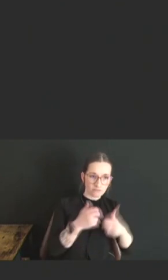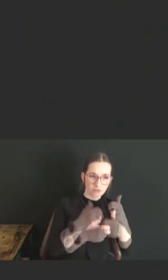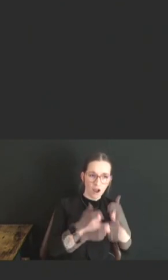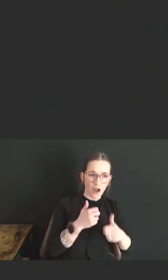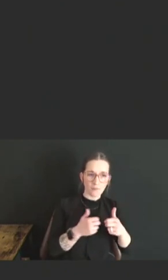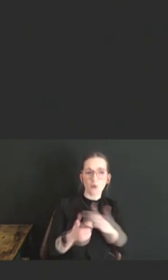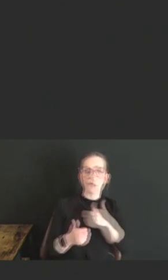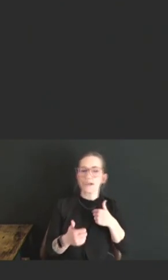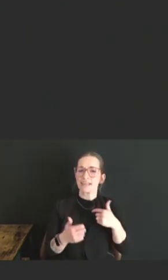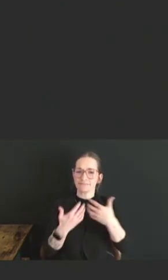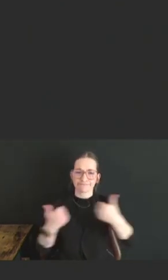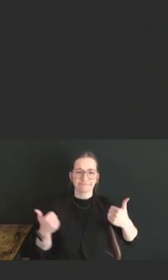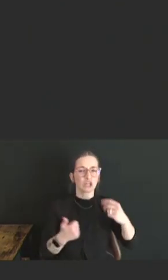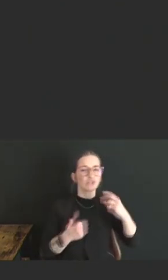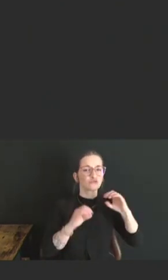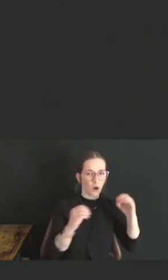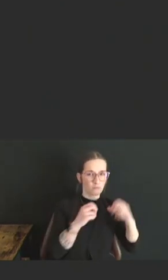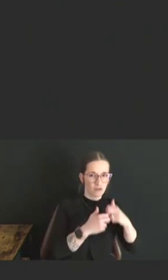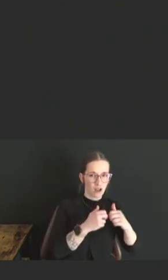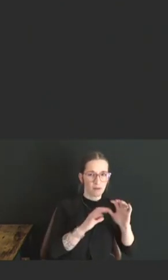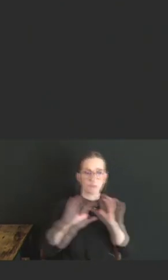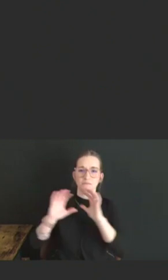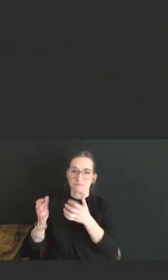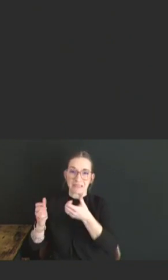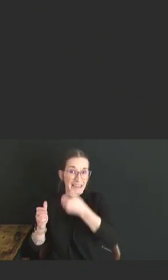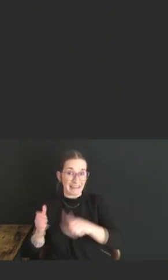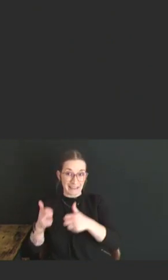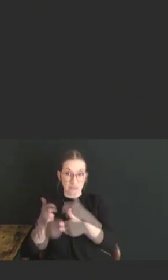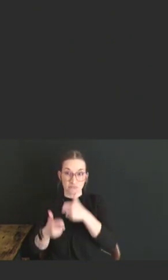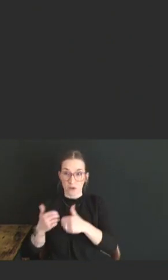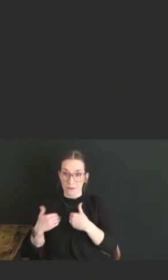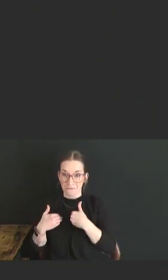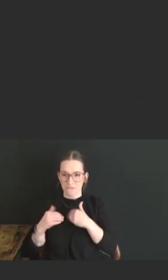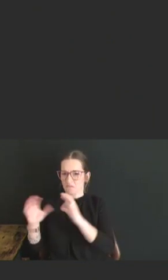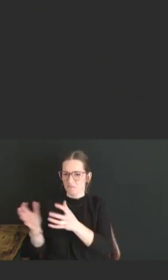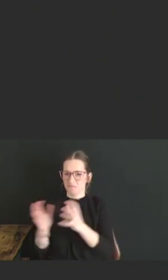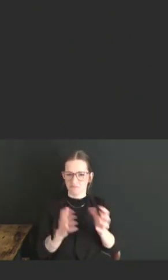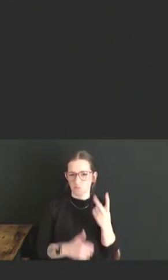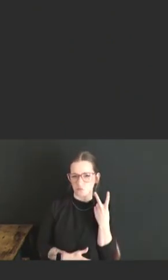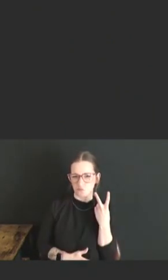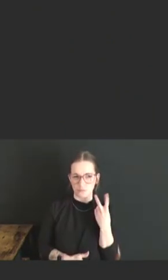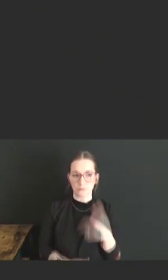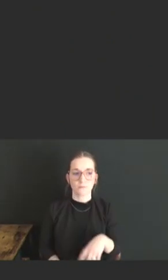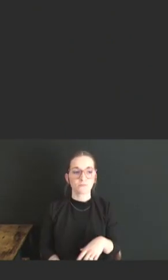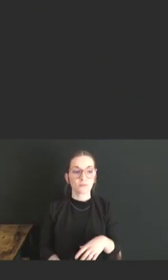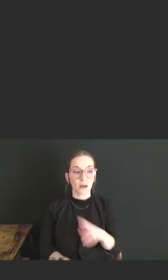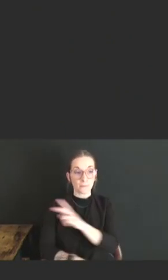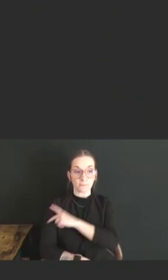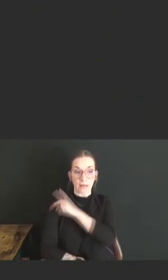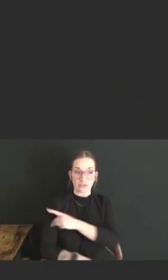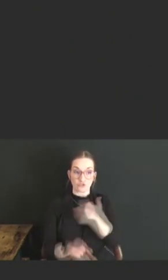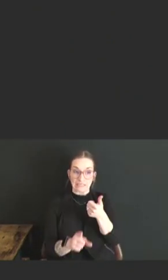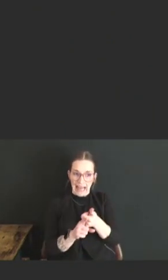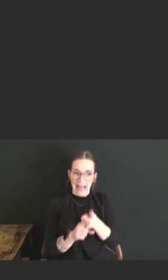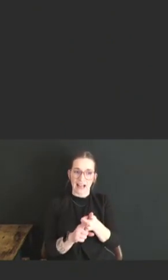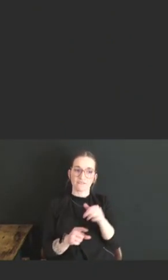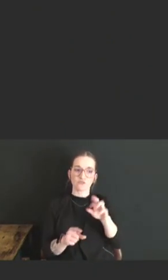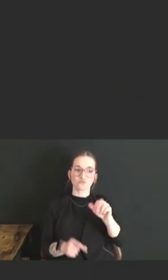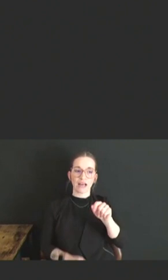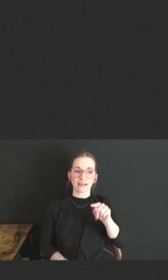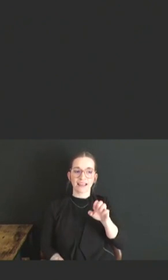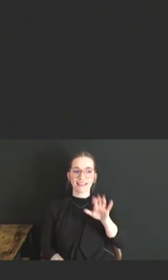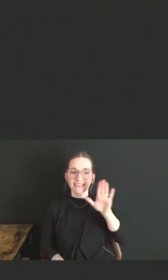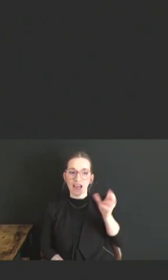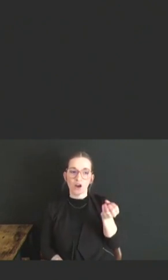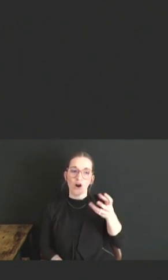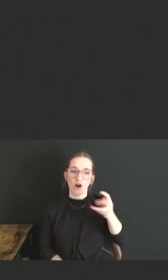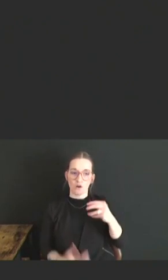Patients also self-rated their overall health using the EuroQol visual analog scale, or EQ-VAS